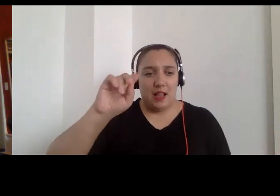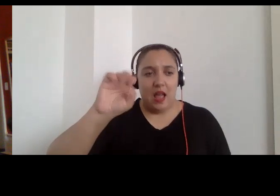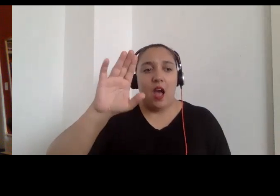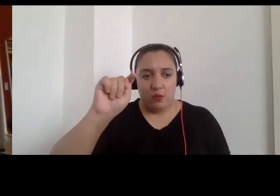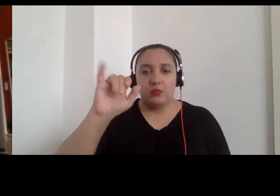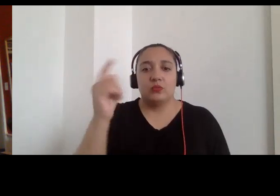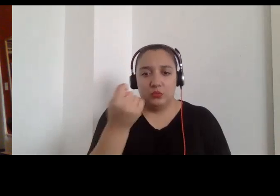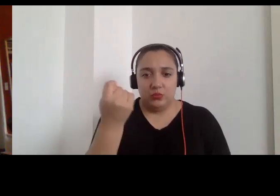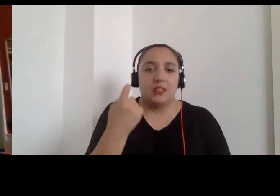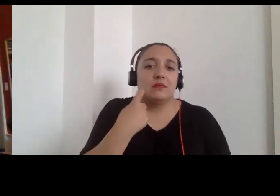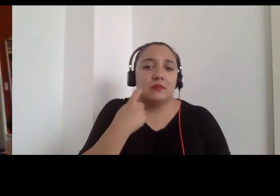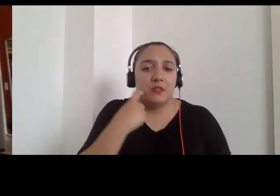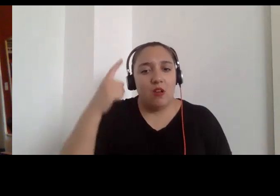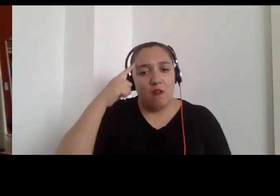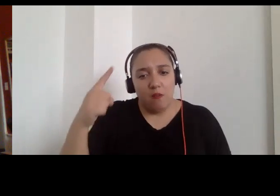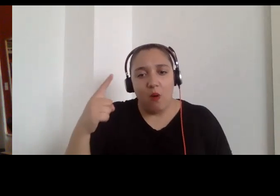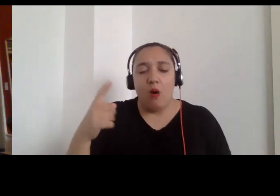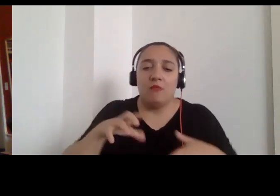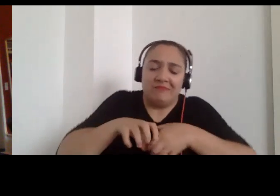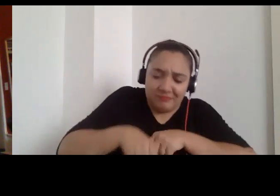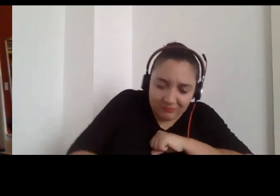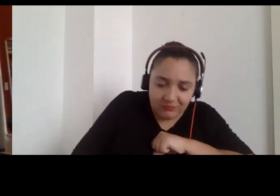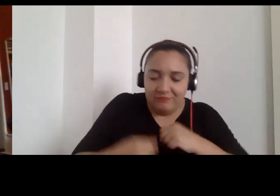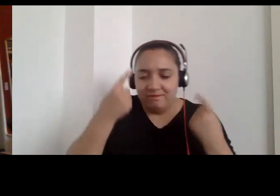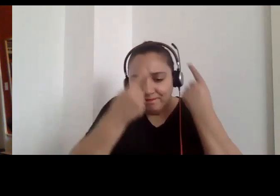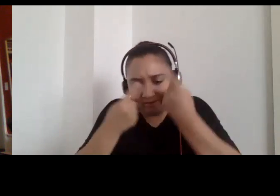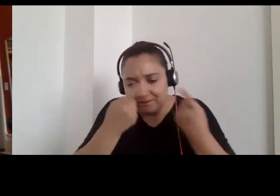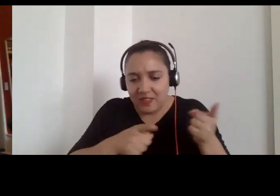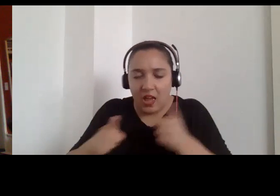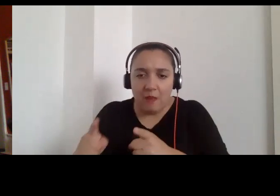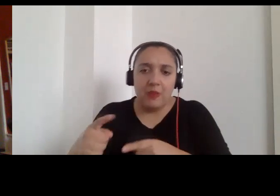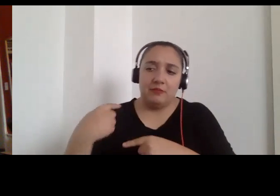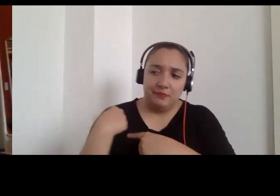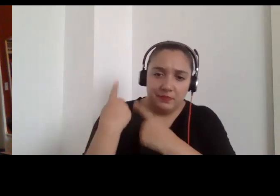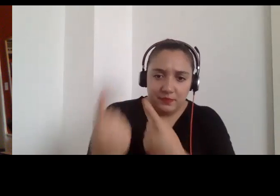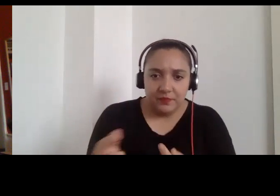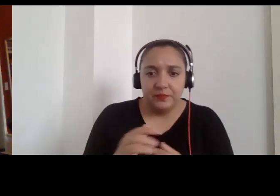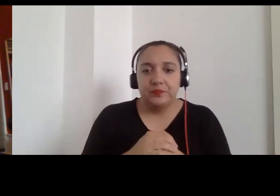the wellness of our staff and to process how we're complicit in some of these systems and to redirect our